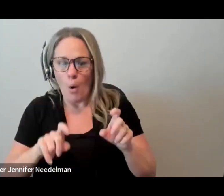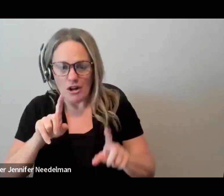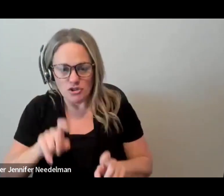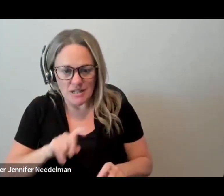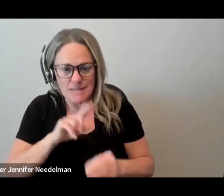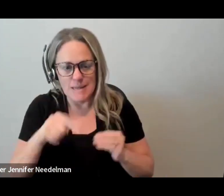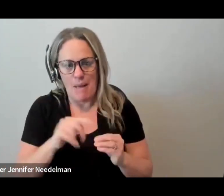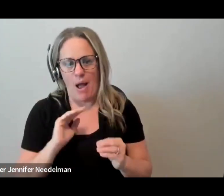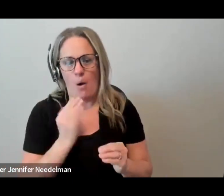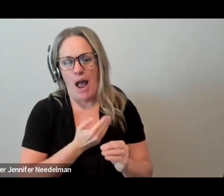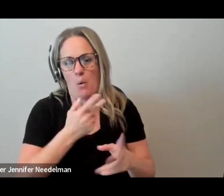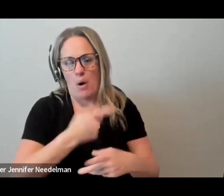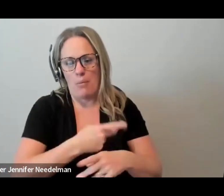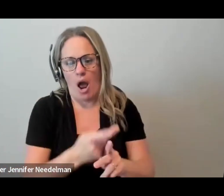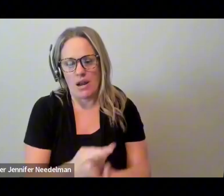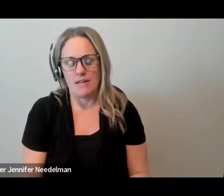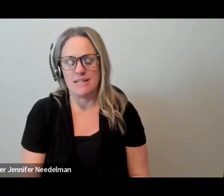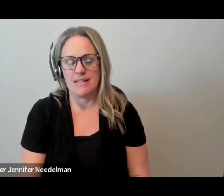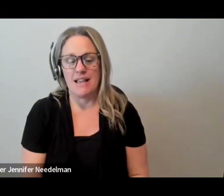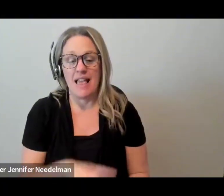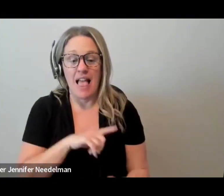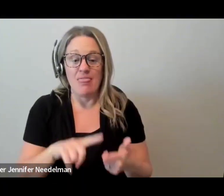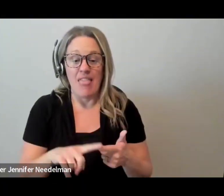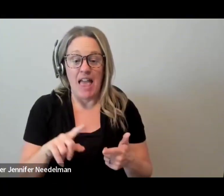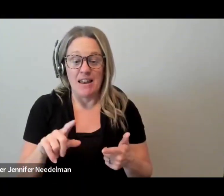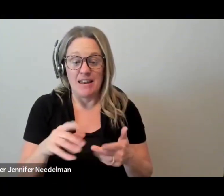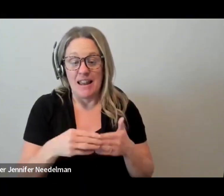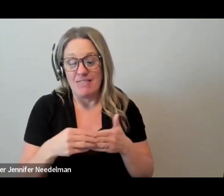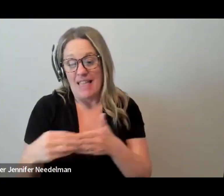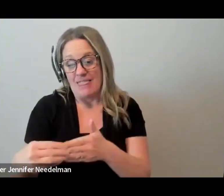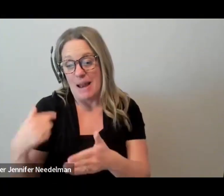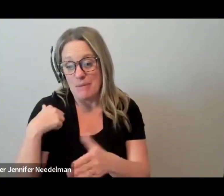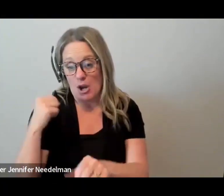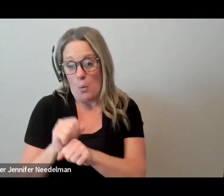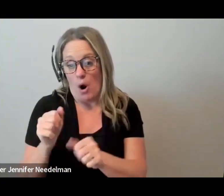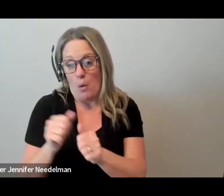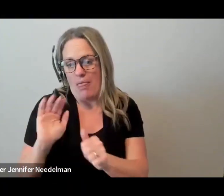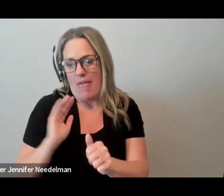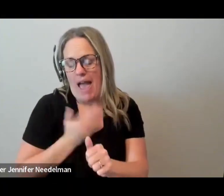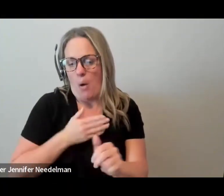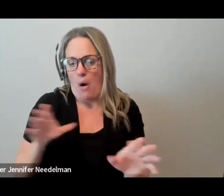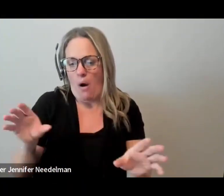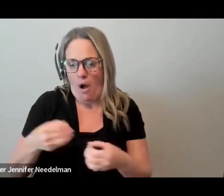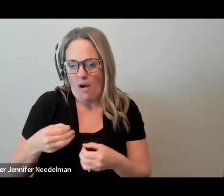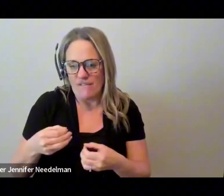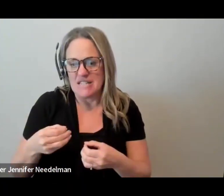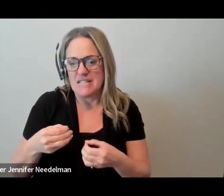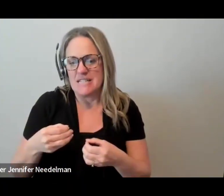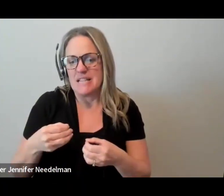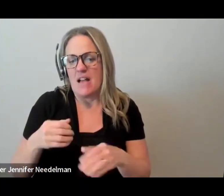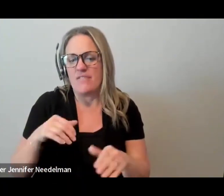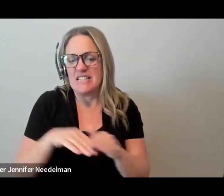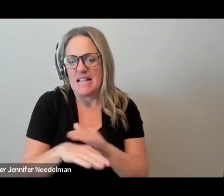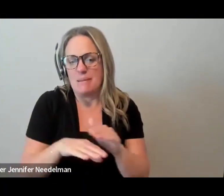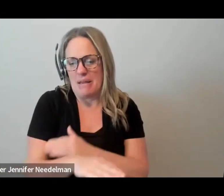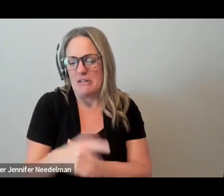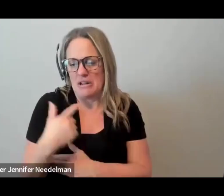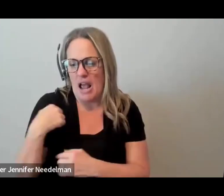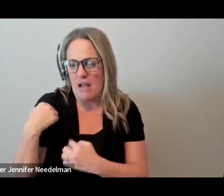And then that led me over to working with our Office of Accessibility where I've been the last seven years. I'm in Portland, Oregon.